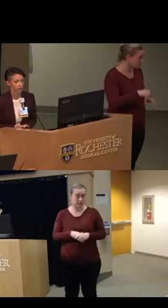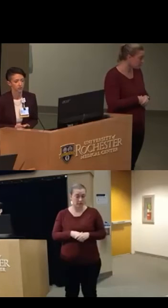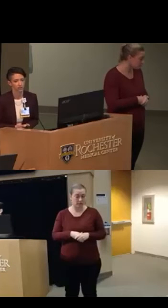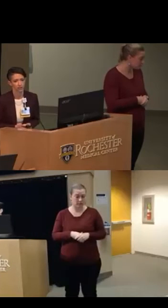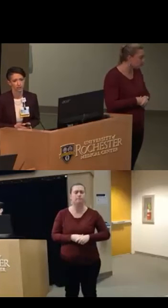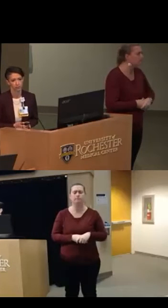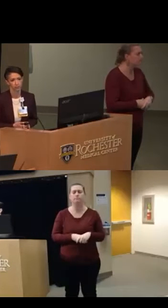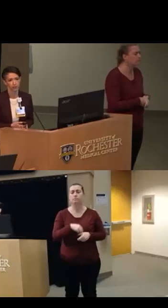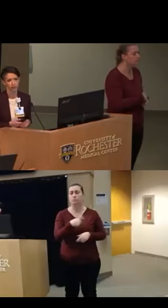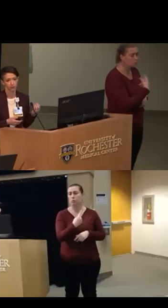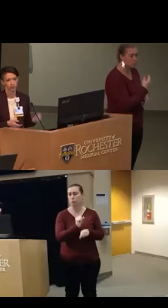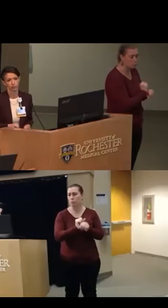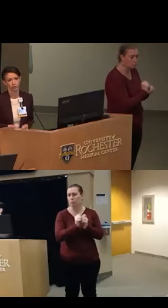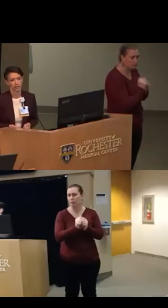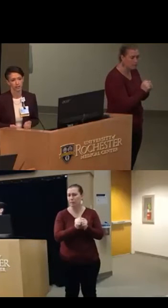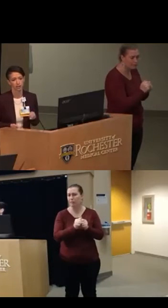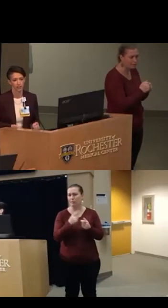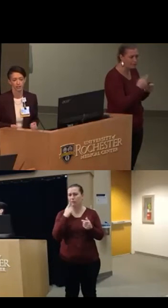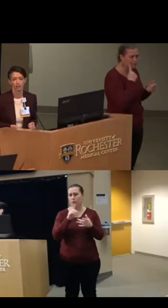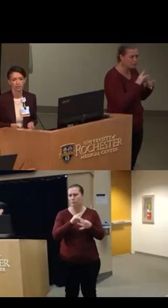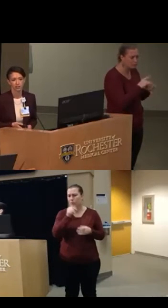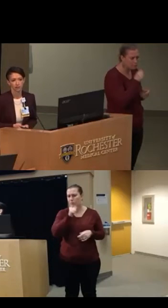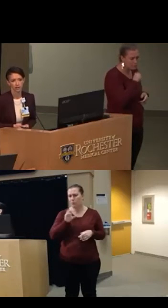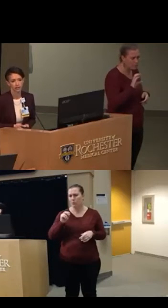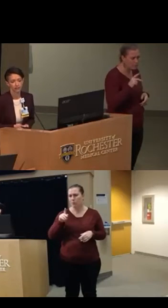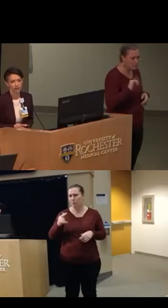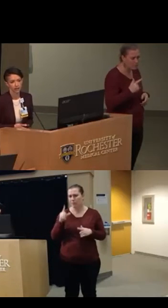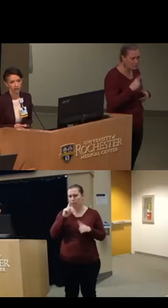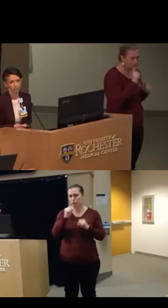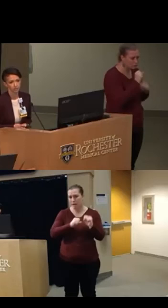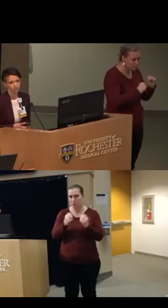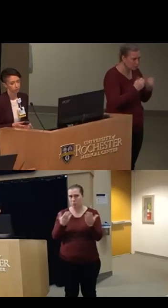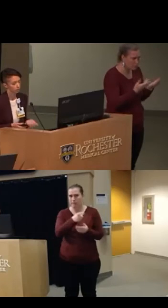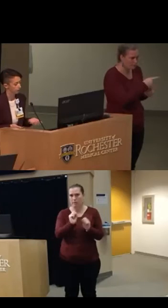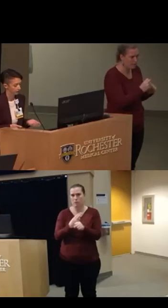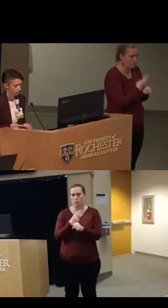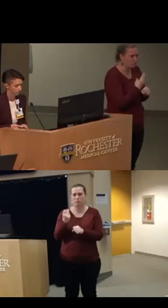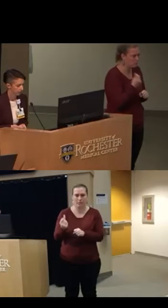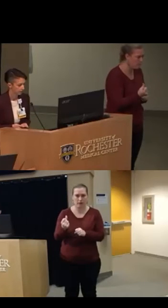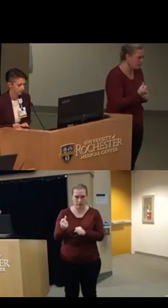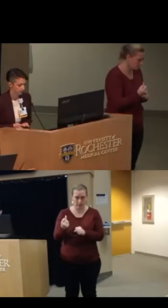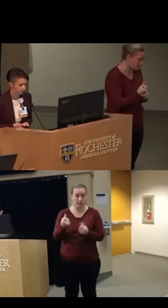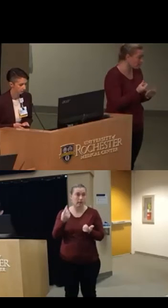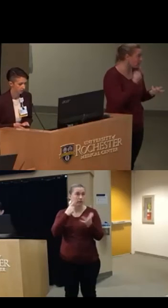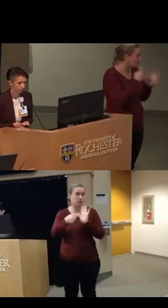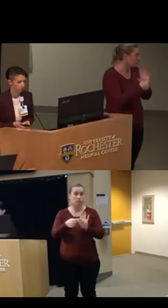strategies that this employee can use like in the immediate right um so for an example that might be